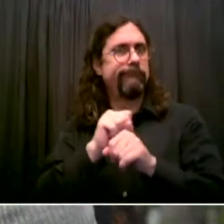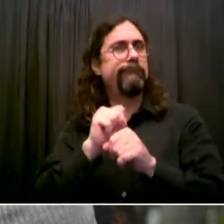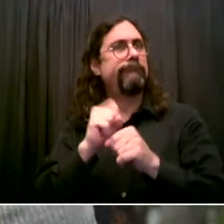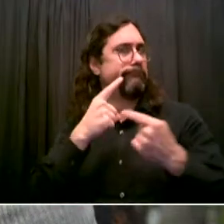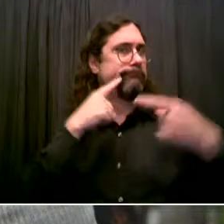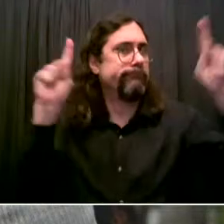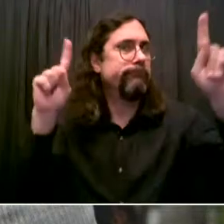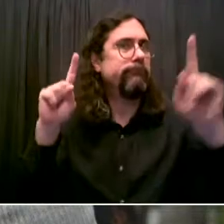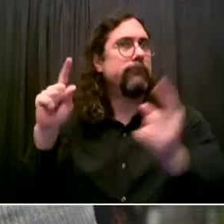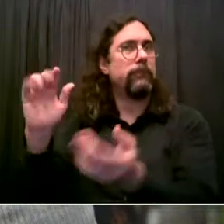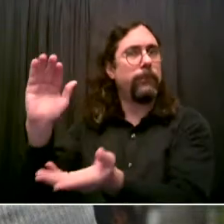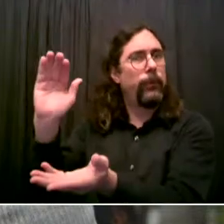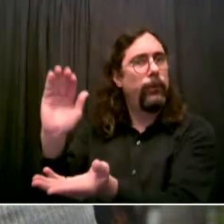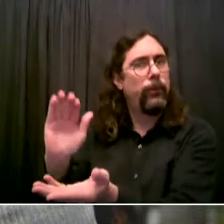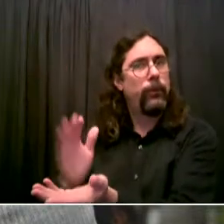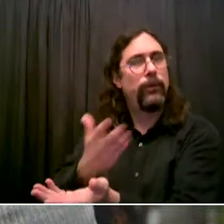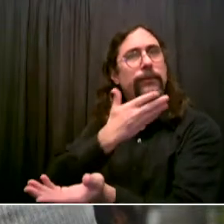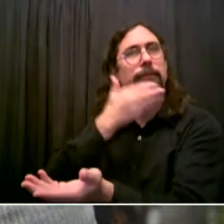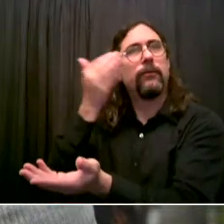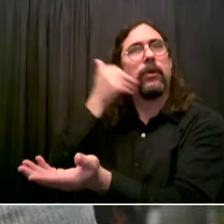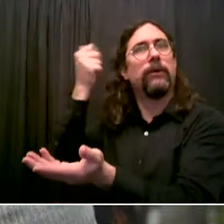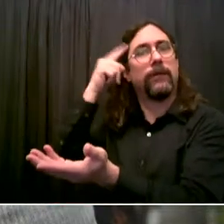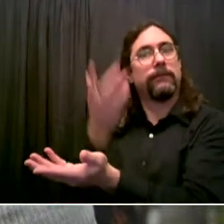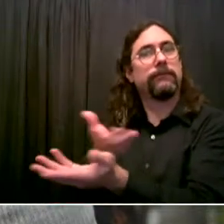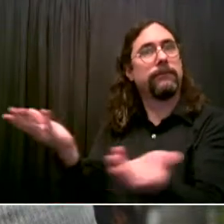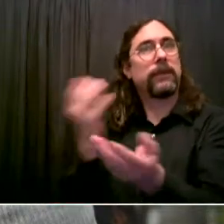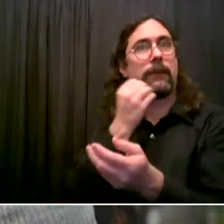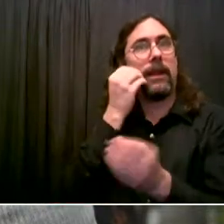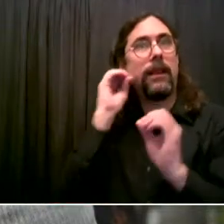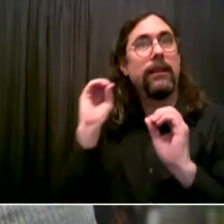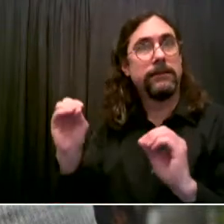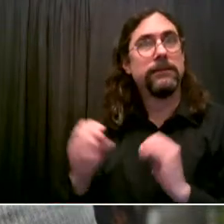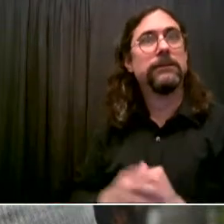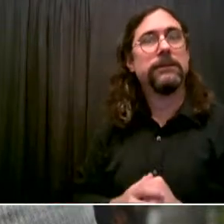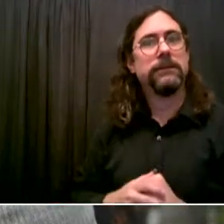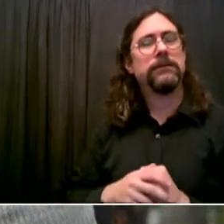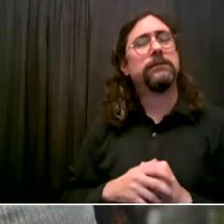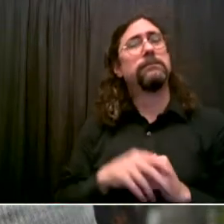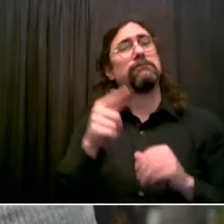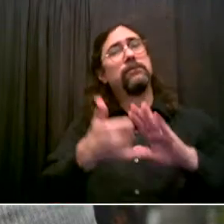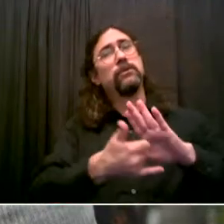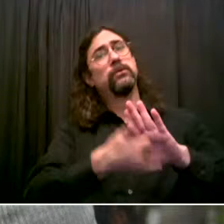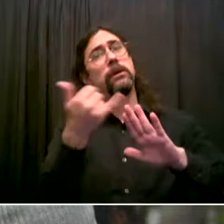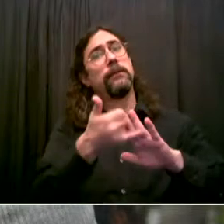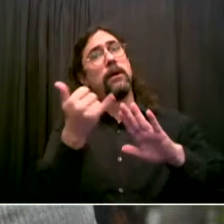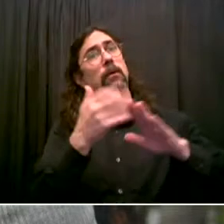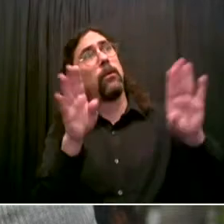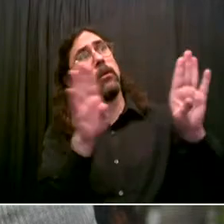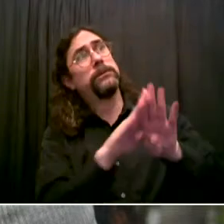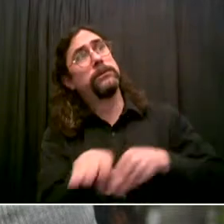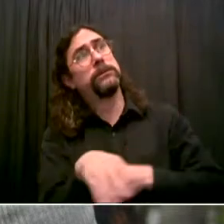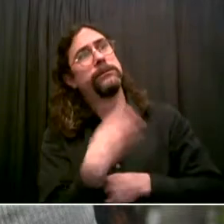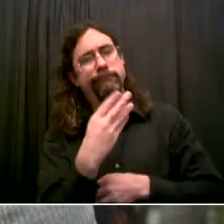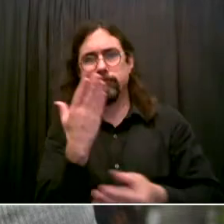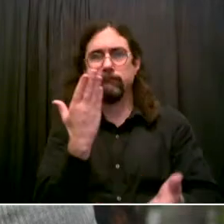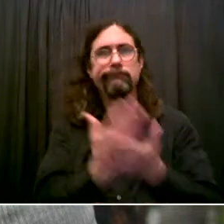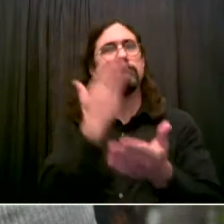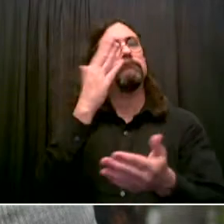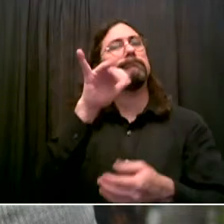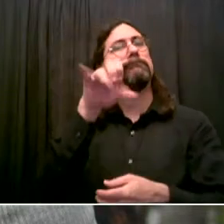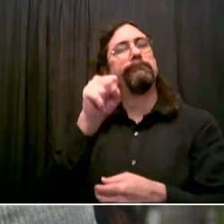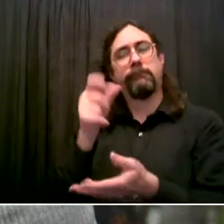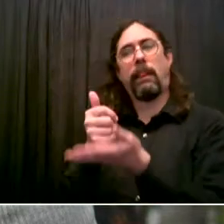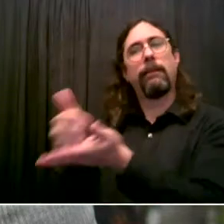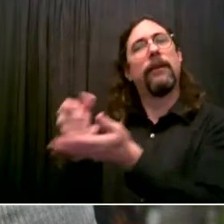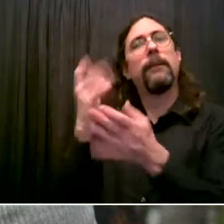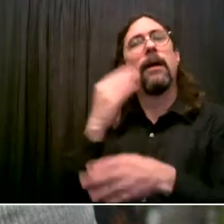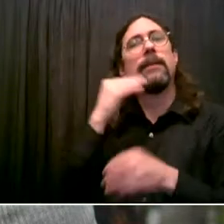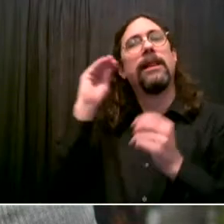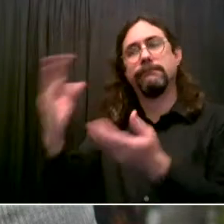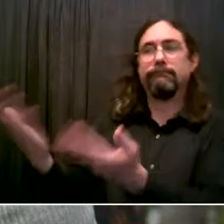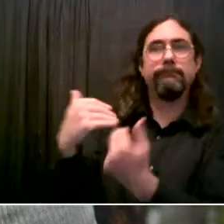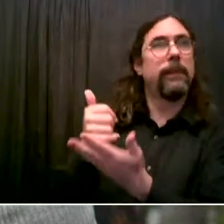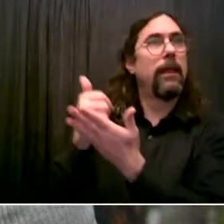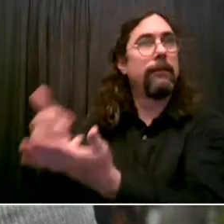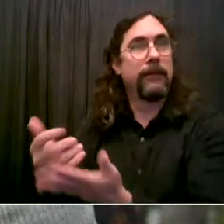THE MISSION HAS BEEN WORKING.